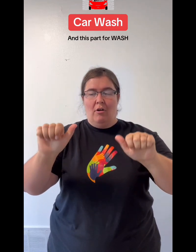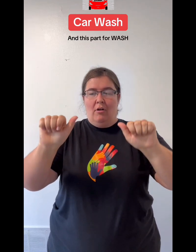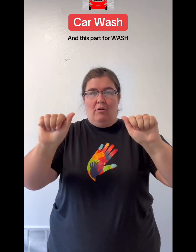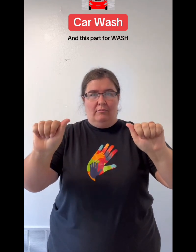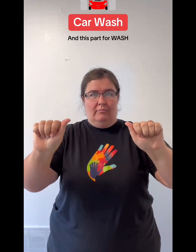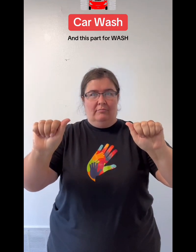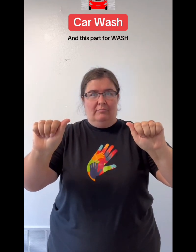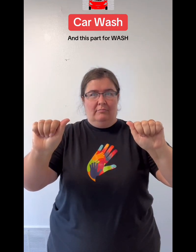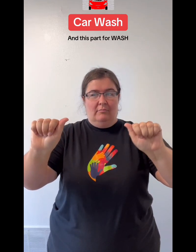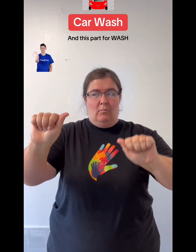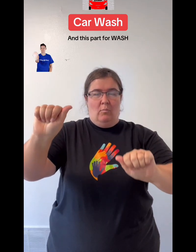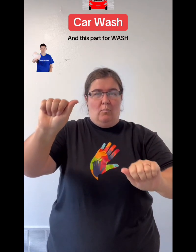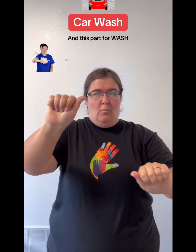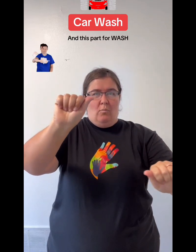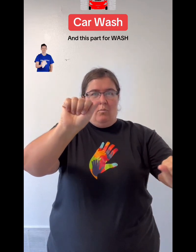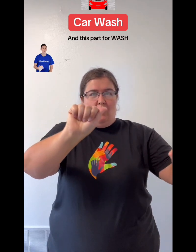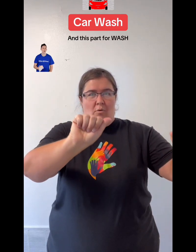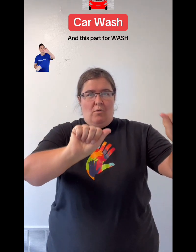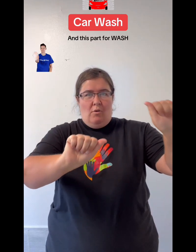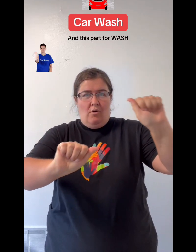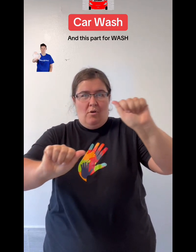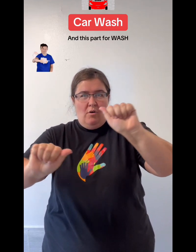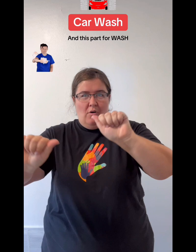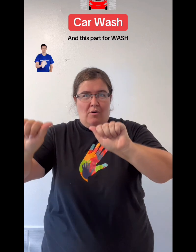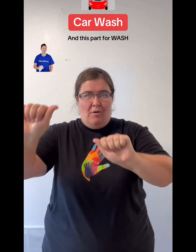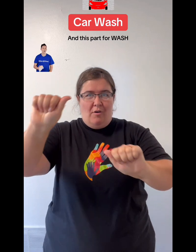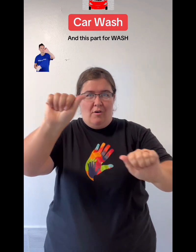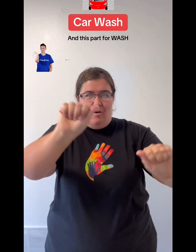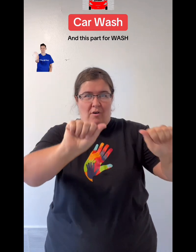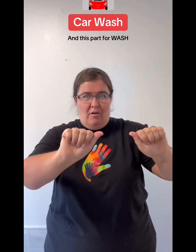And this part for WASH